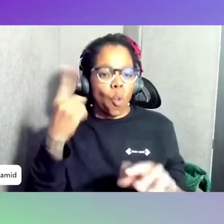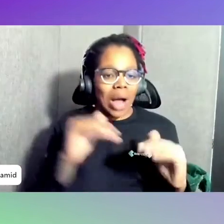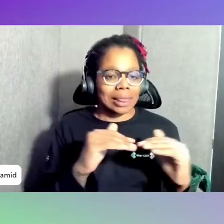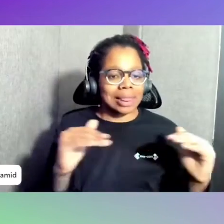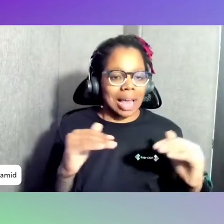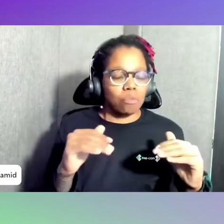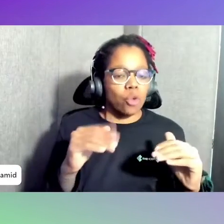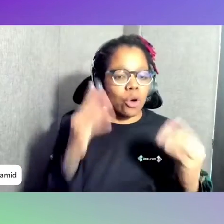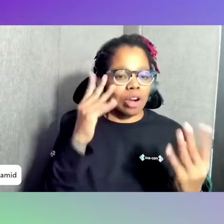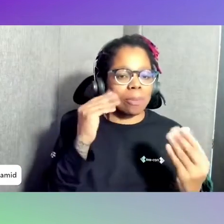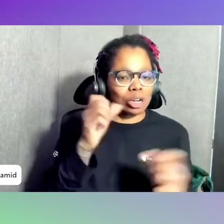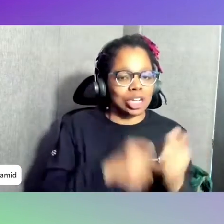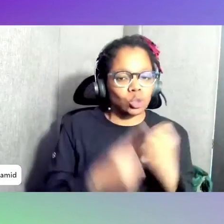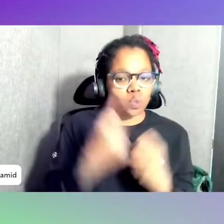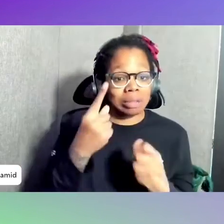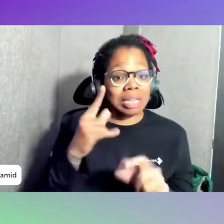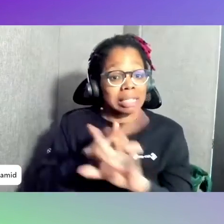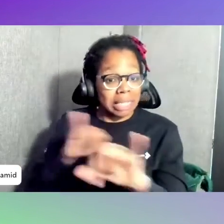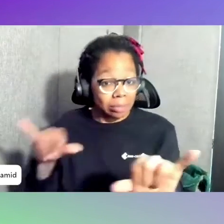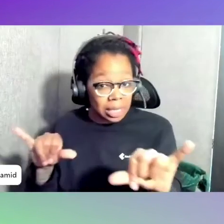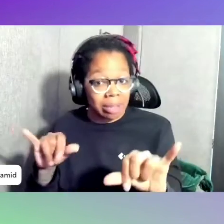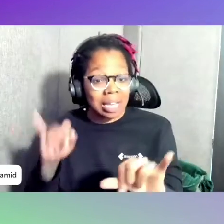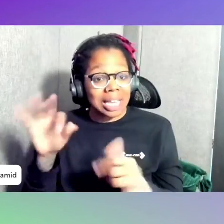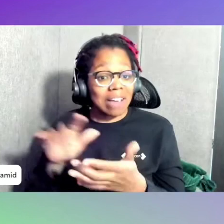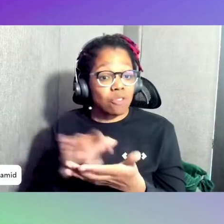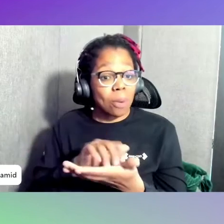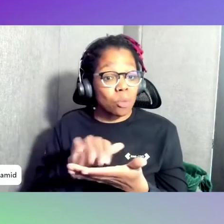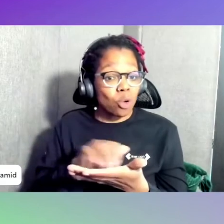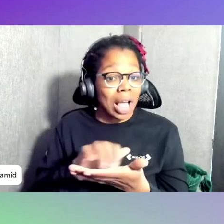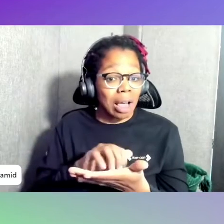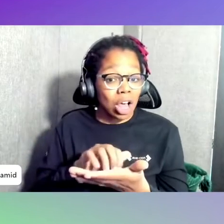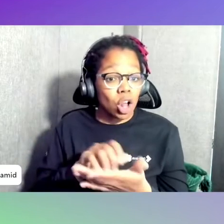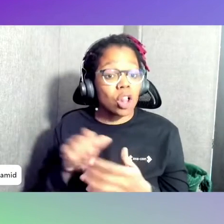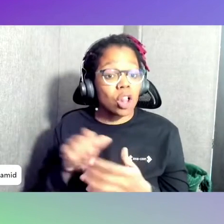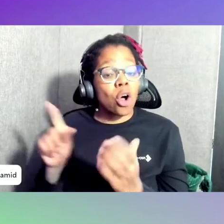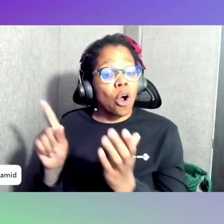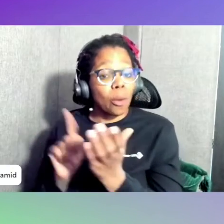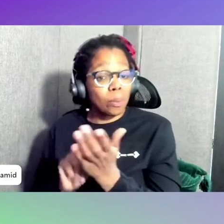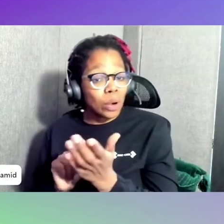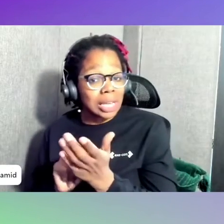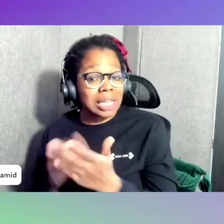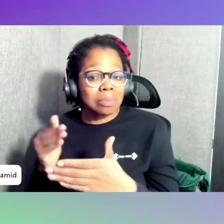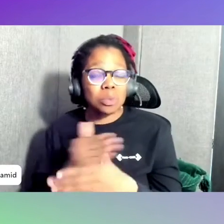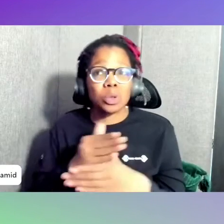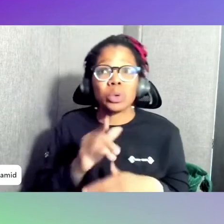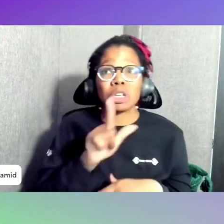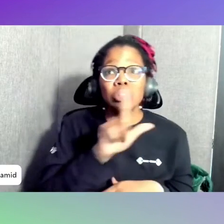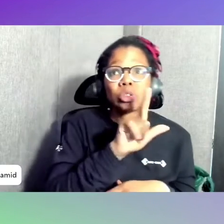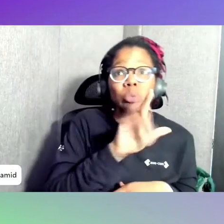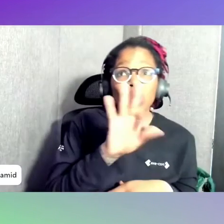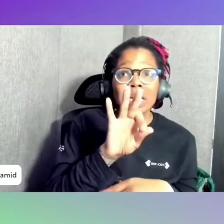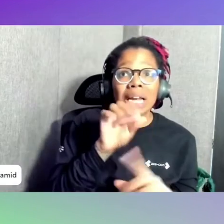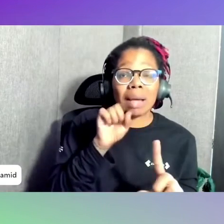Whether you would repeat that map 3 different times, and depict one layer of information on each one. On